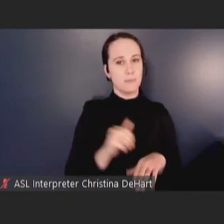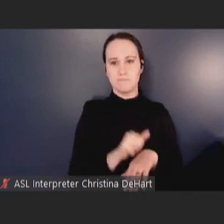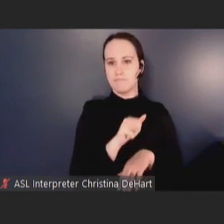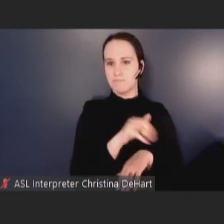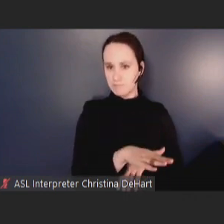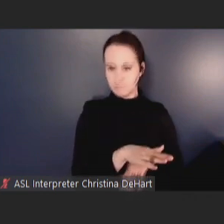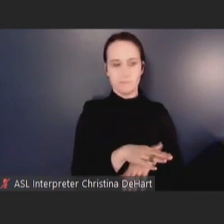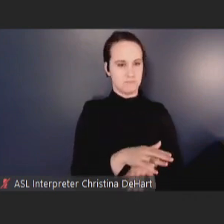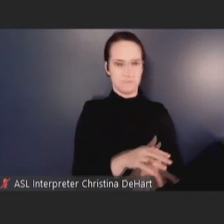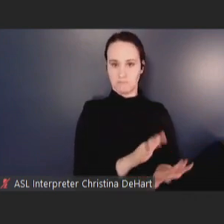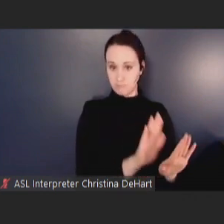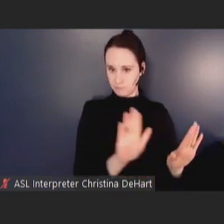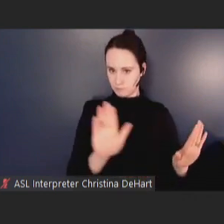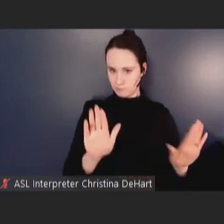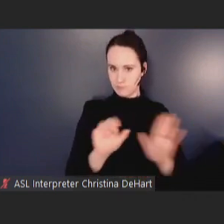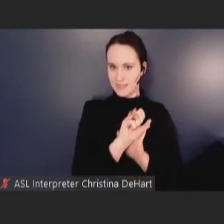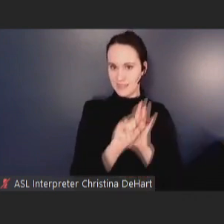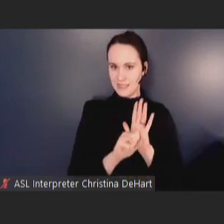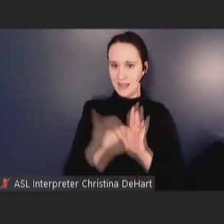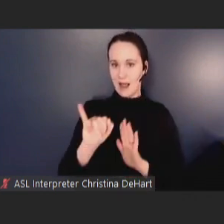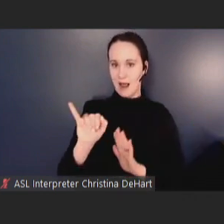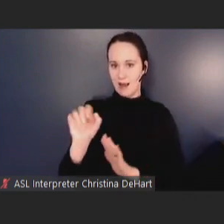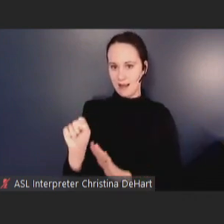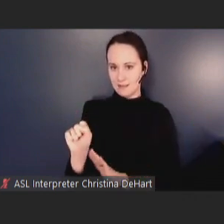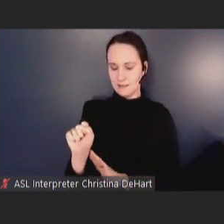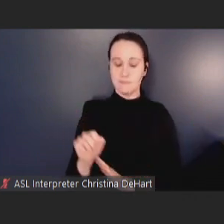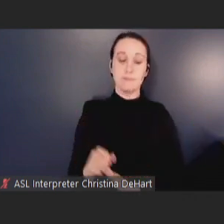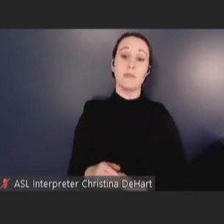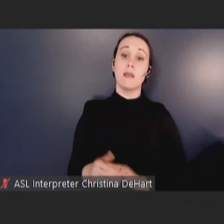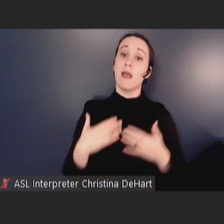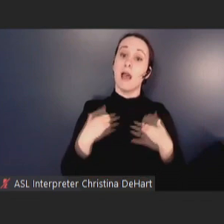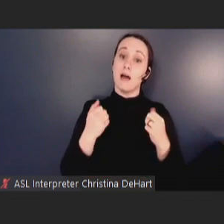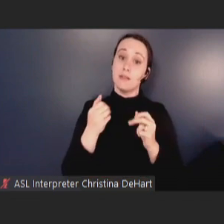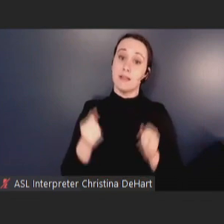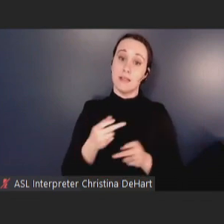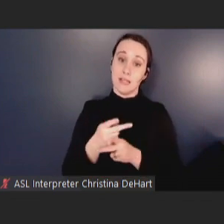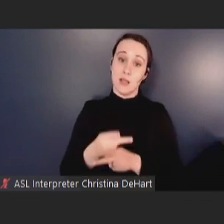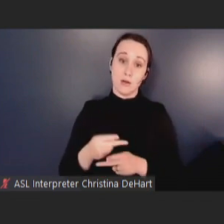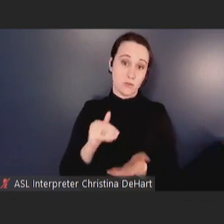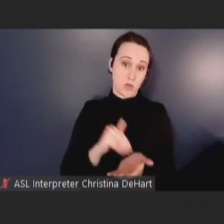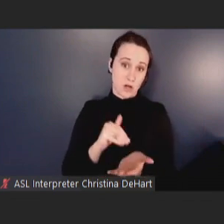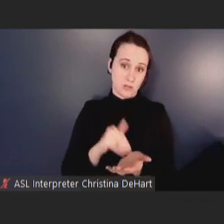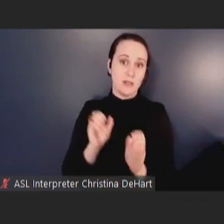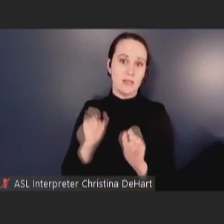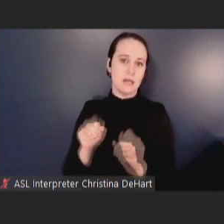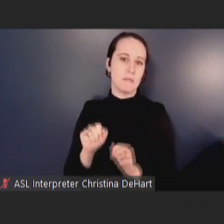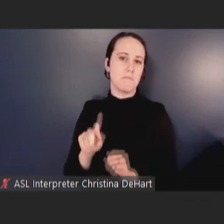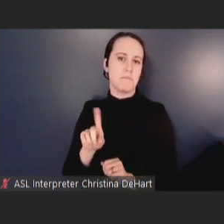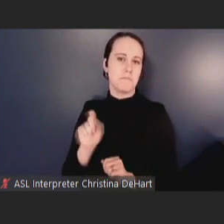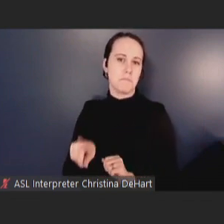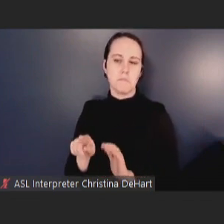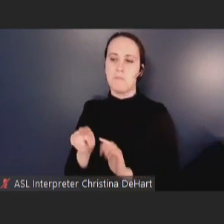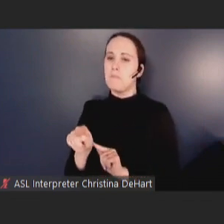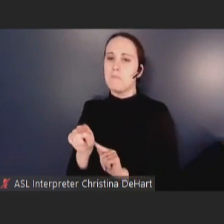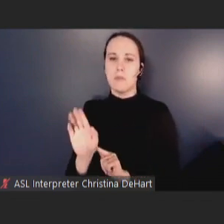state IIS. Healthcare providers can query their respective state registry for all beneficiaries.